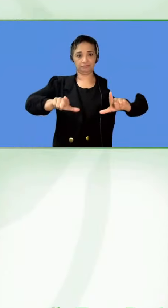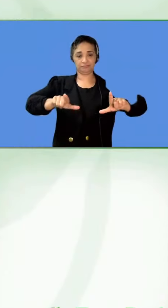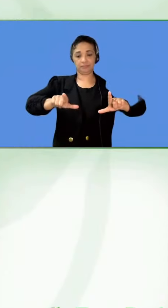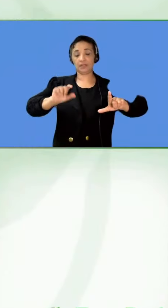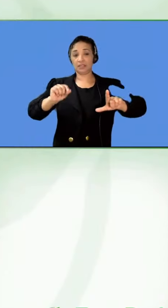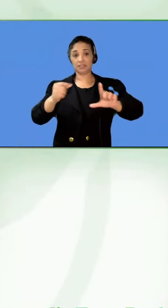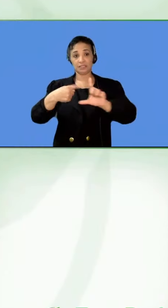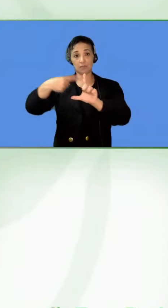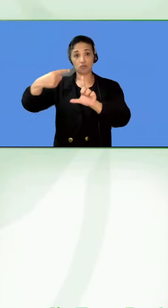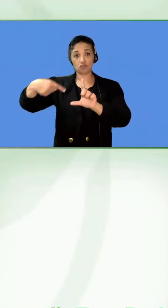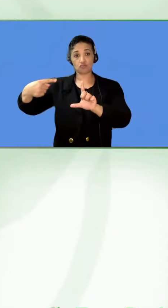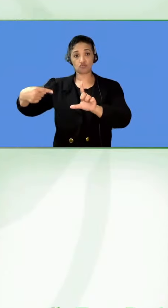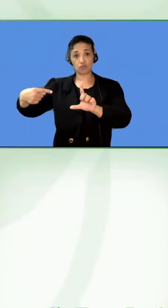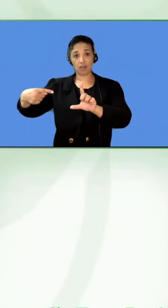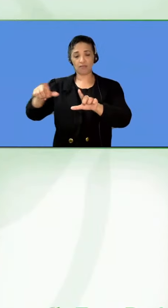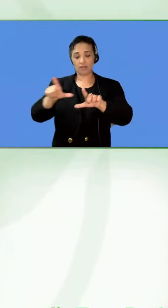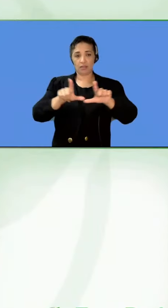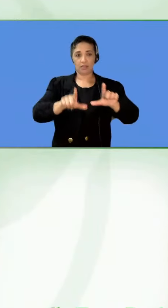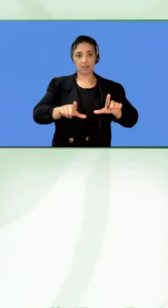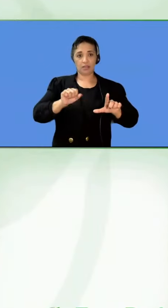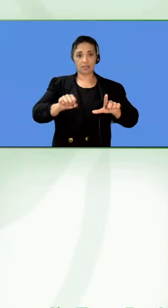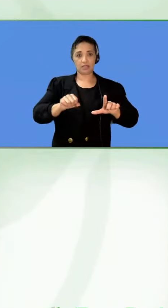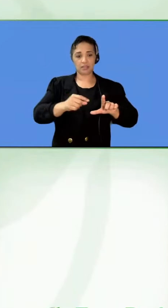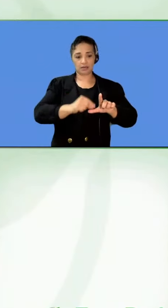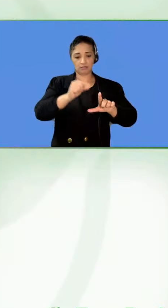pen to make a raised representation.